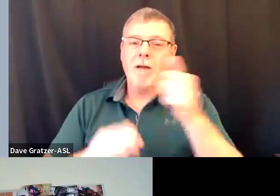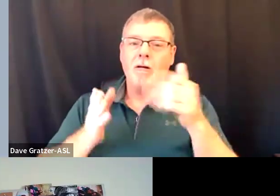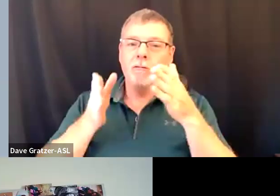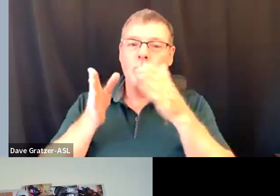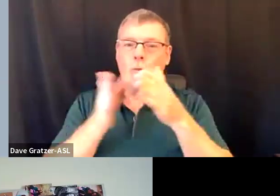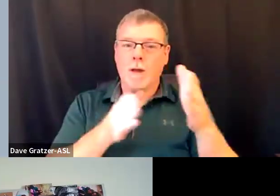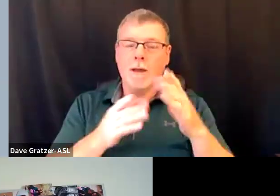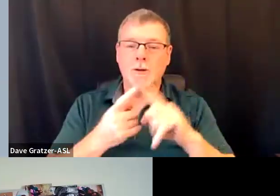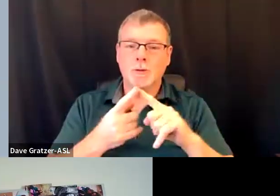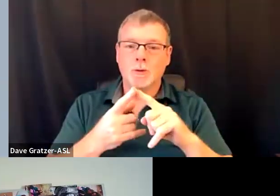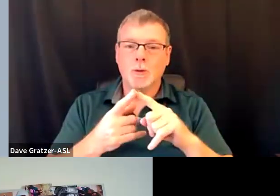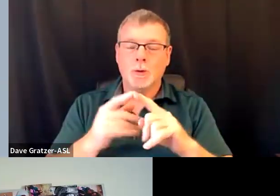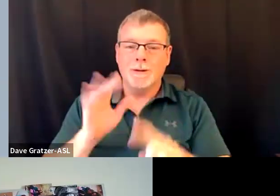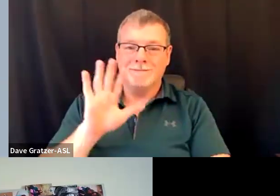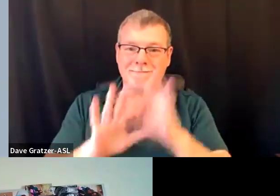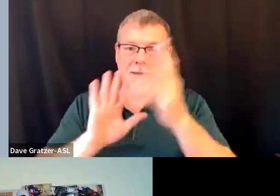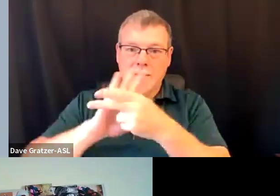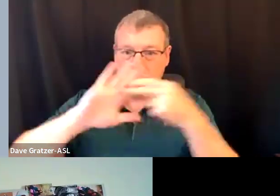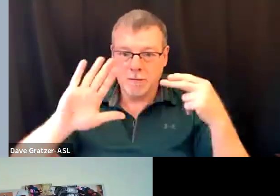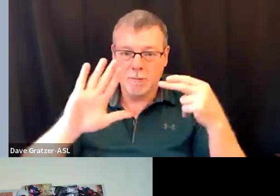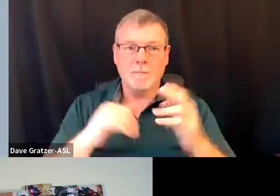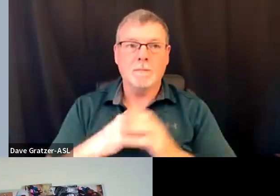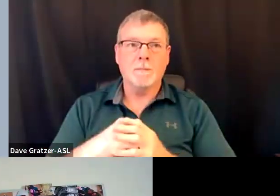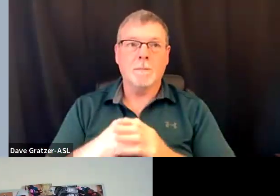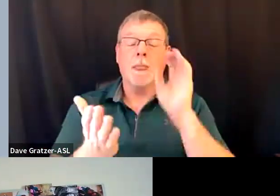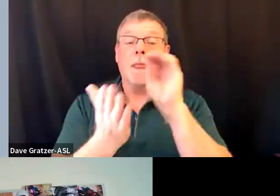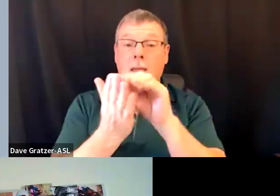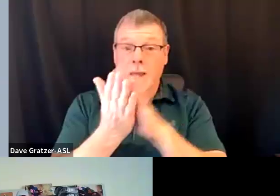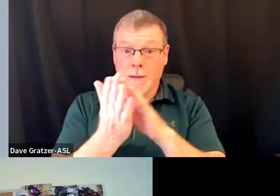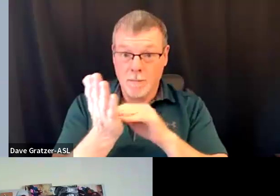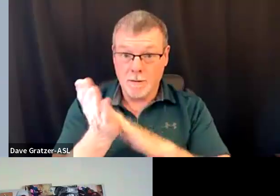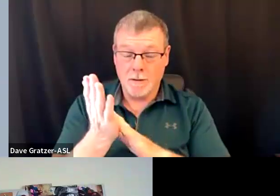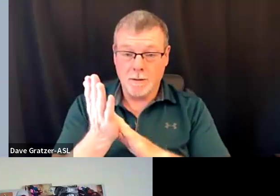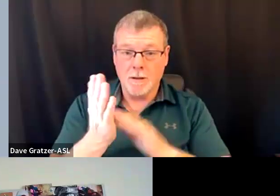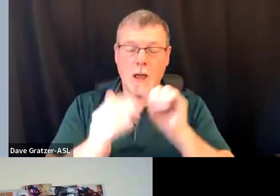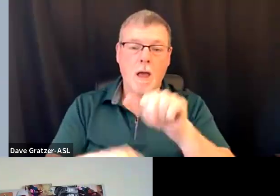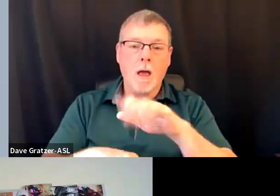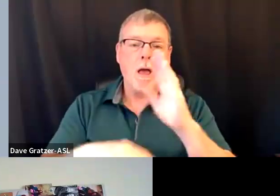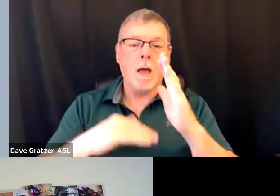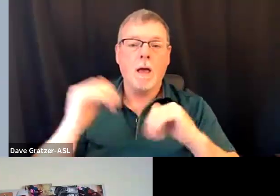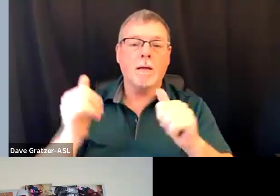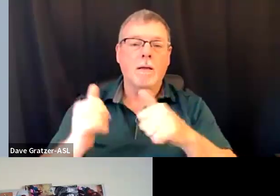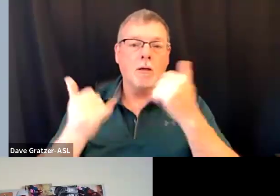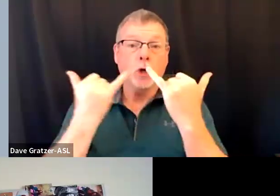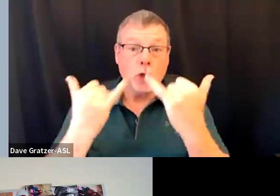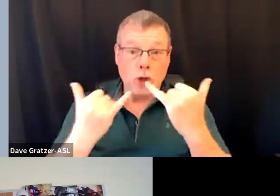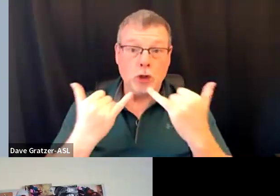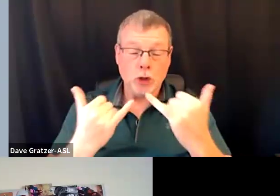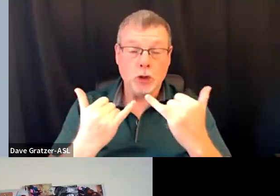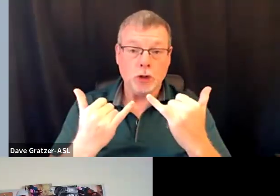to kind of get that diagnosis documentation other than kind of a current assessment or current engagement in treatment.